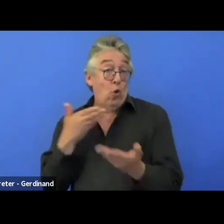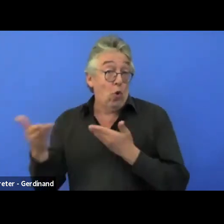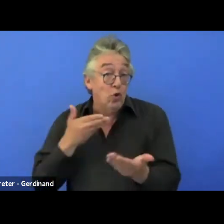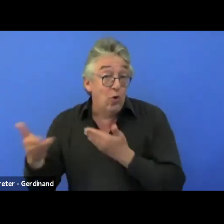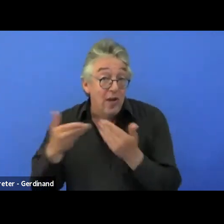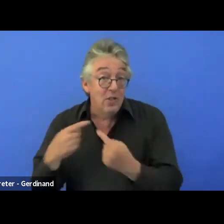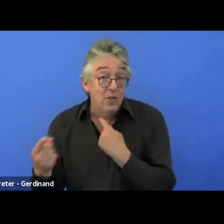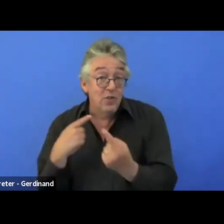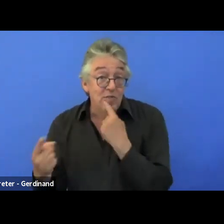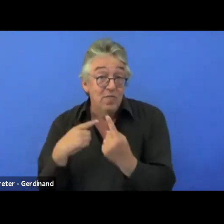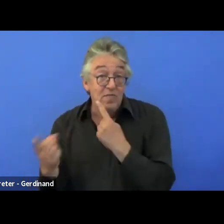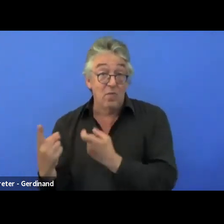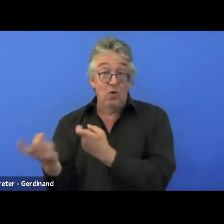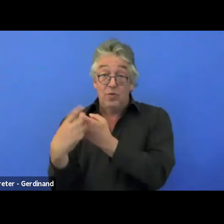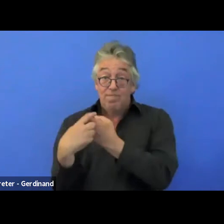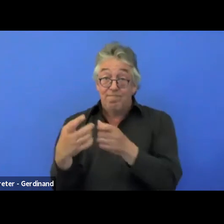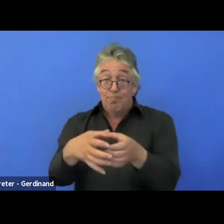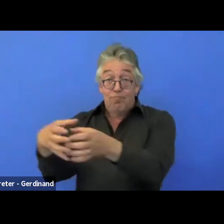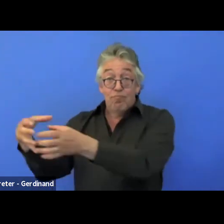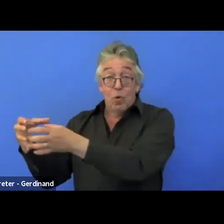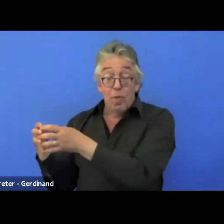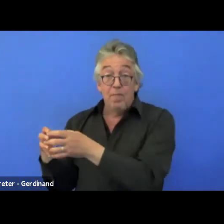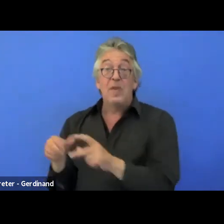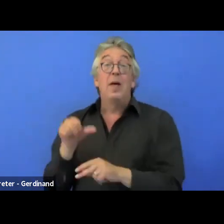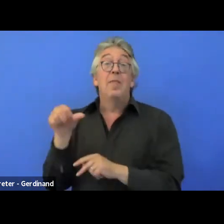and on the adoption by the member states